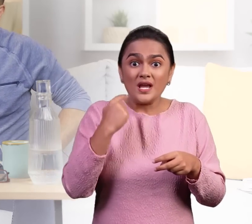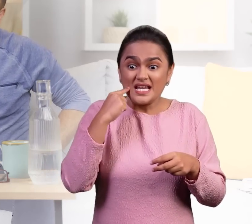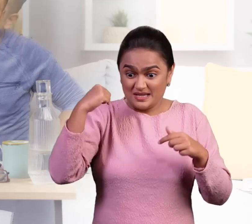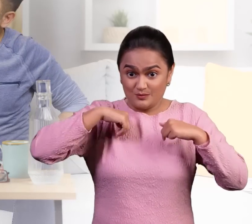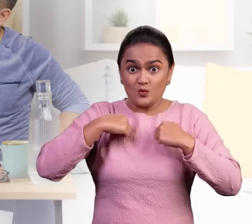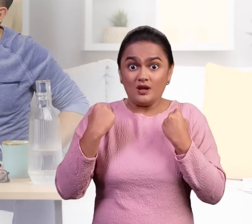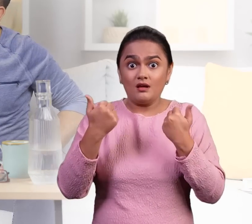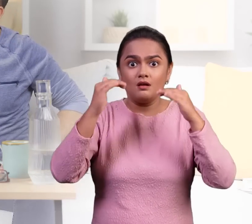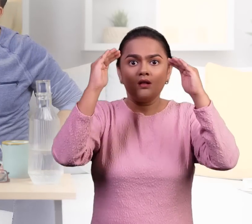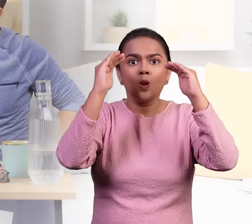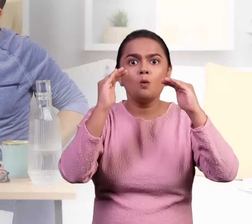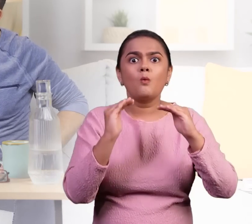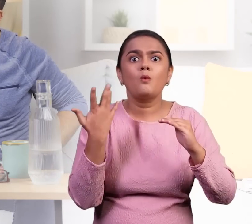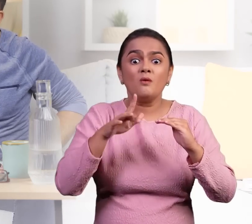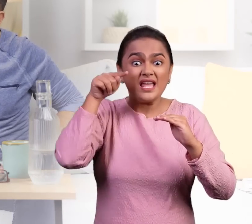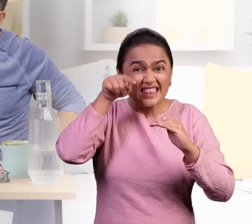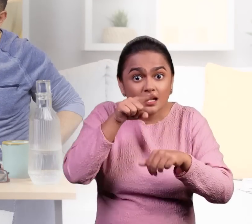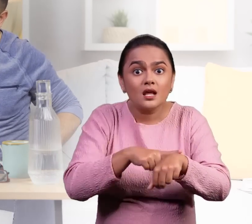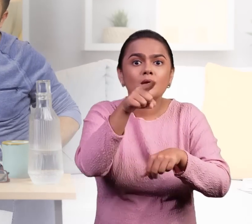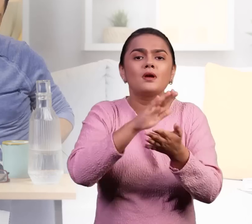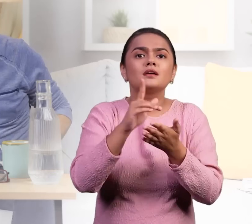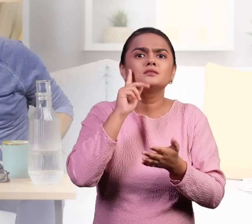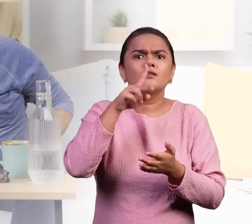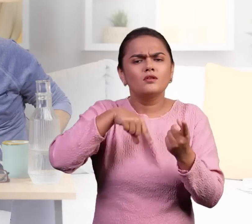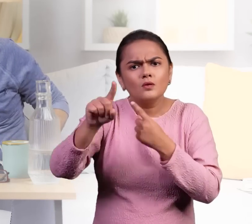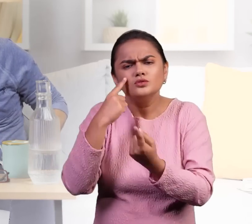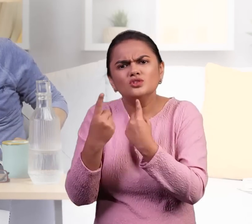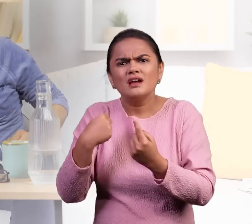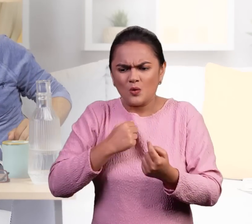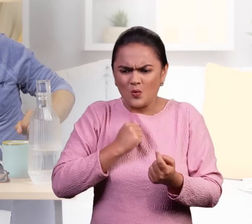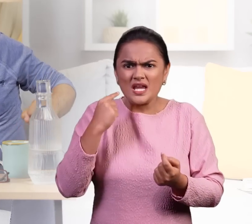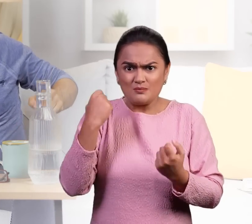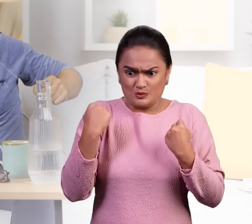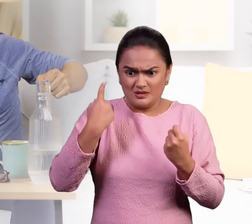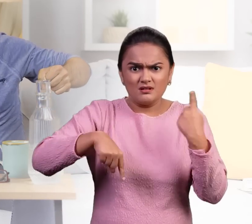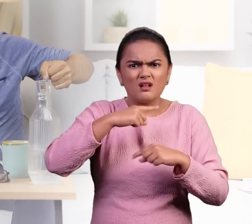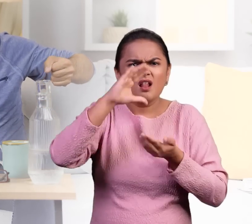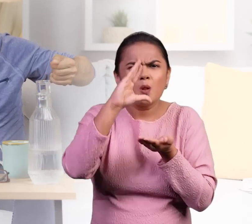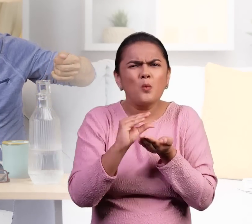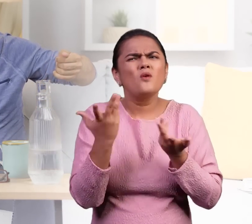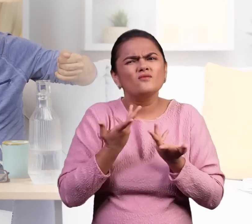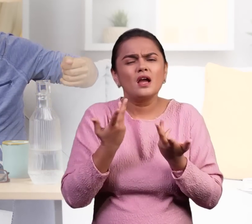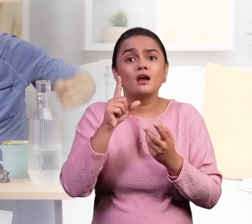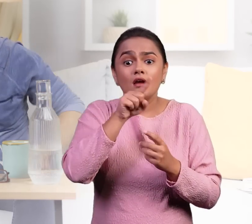This shows your immunity is low. In that case, you should get tested for HIV which will help you know the reason for low immunity.